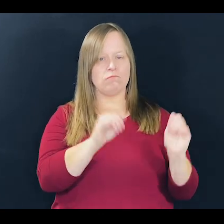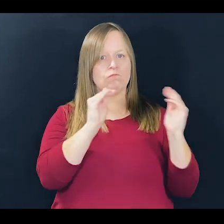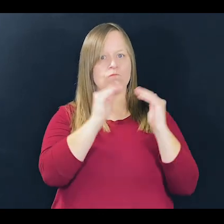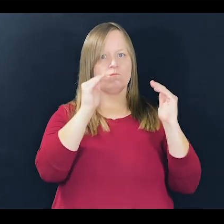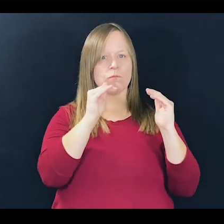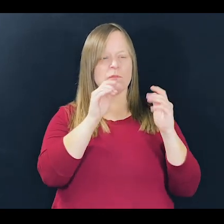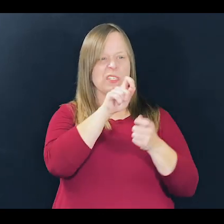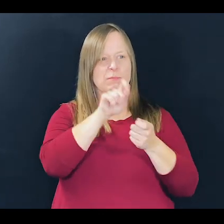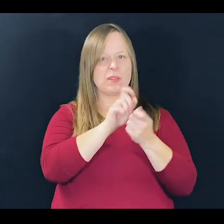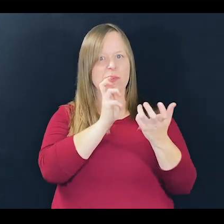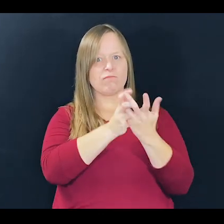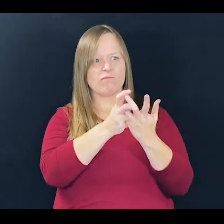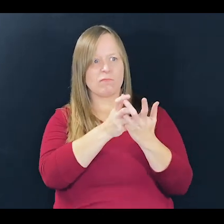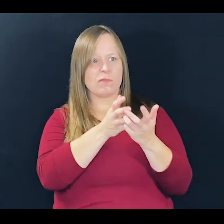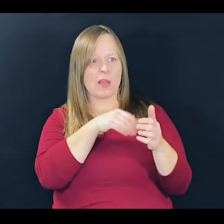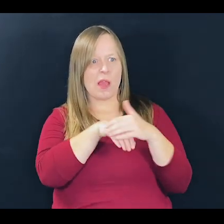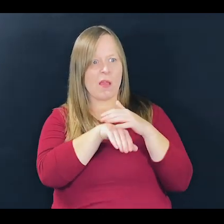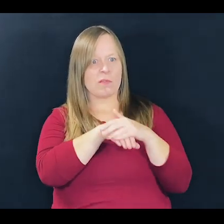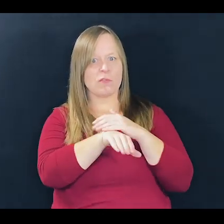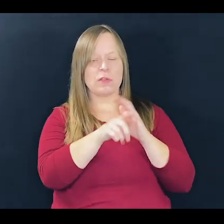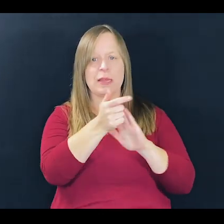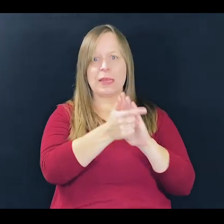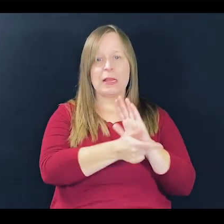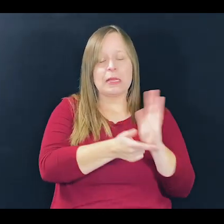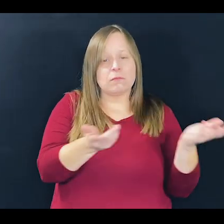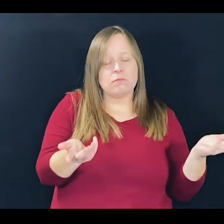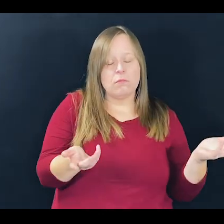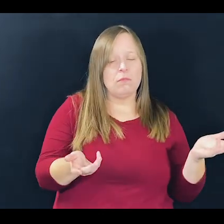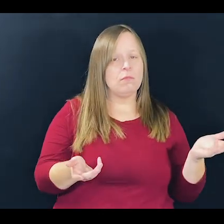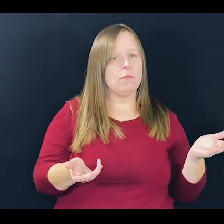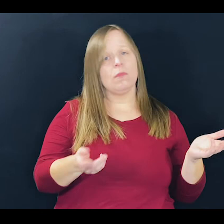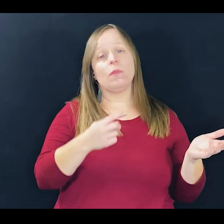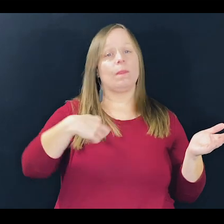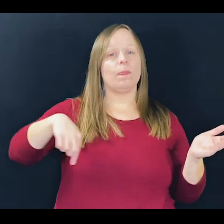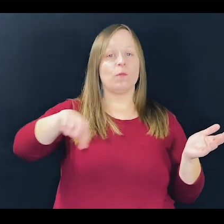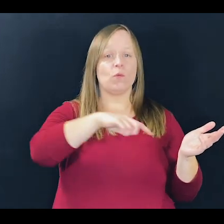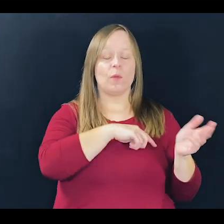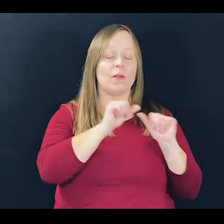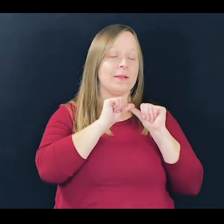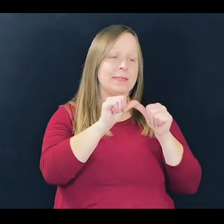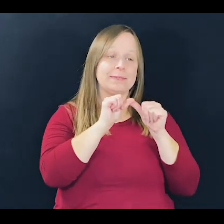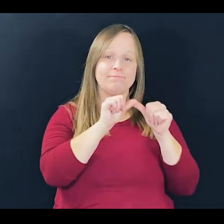certain accommodations that they have access to legally. We're continuing